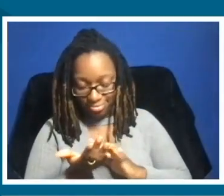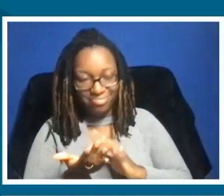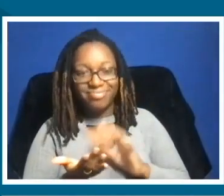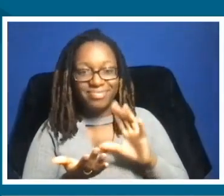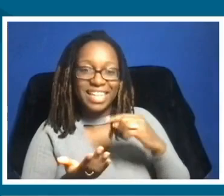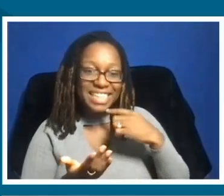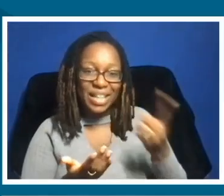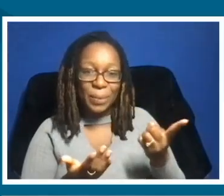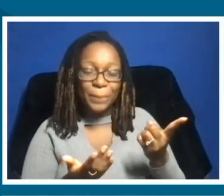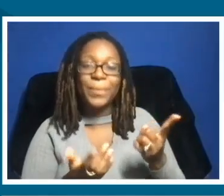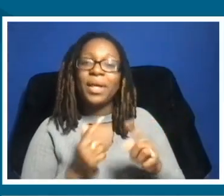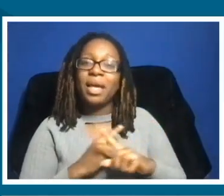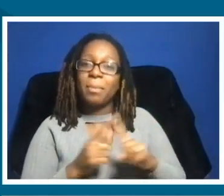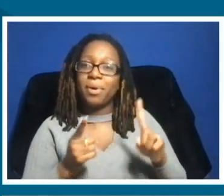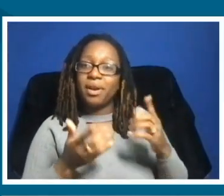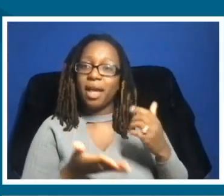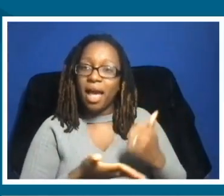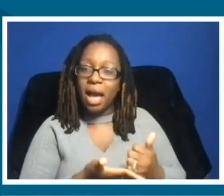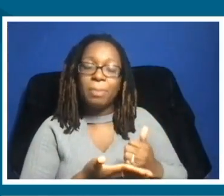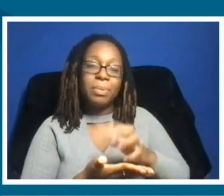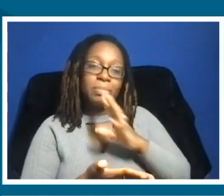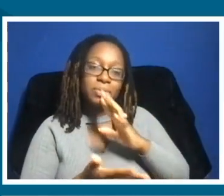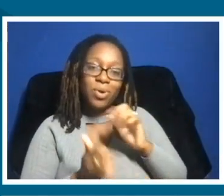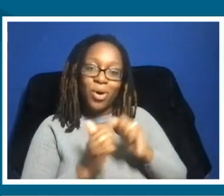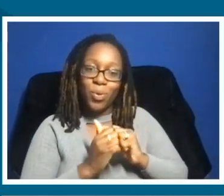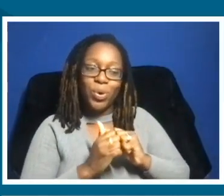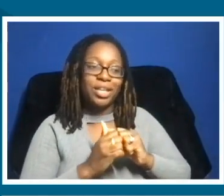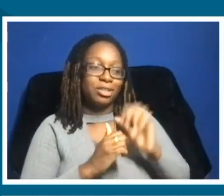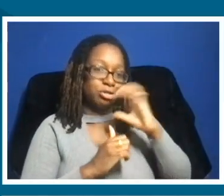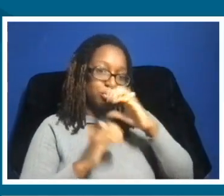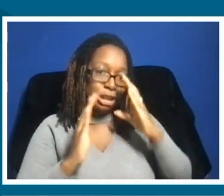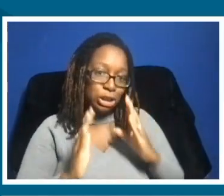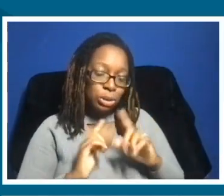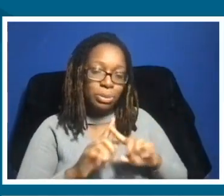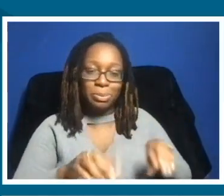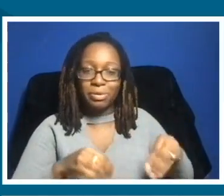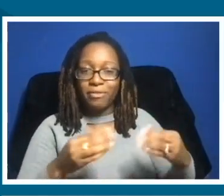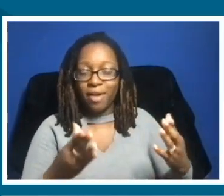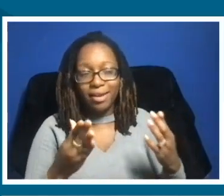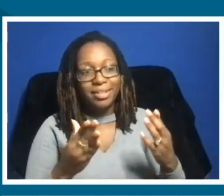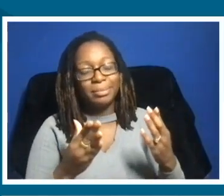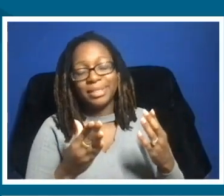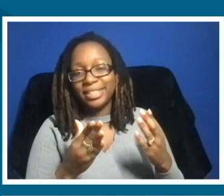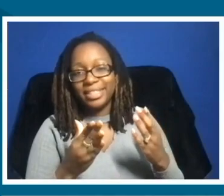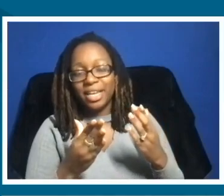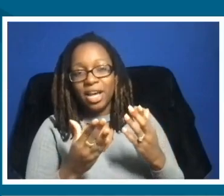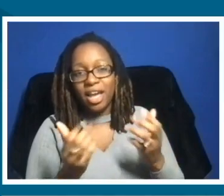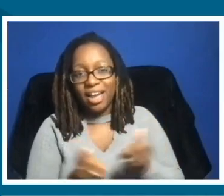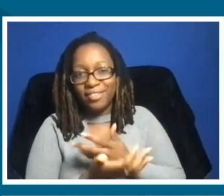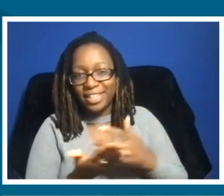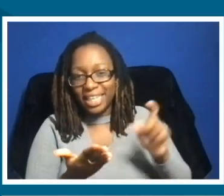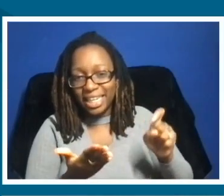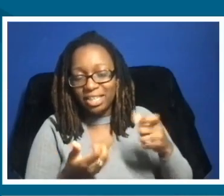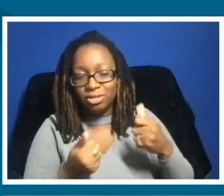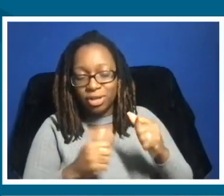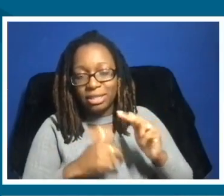strangers and then getting permission as we talked about builds relationships next slide